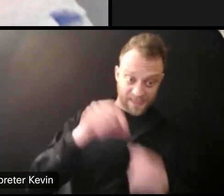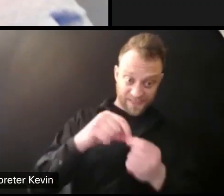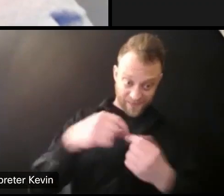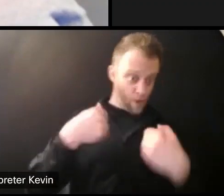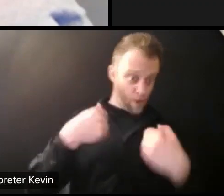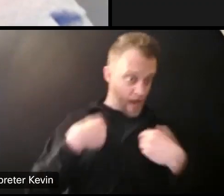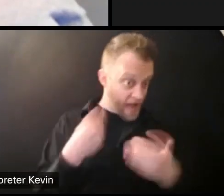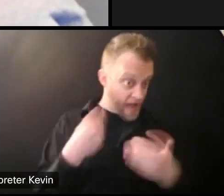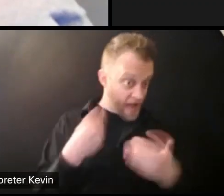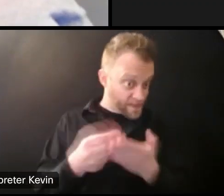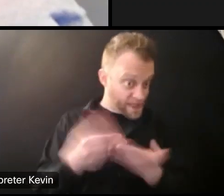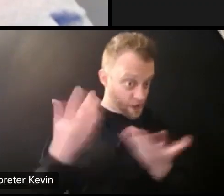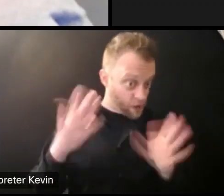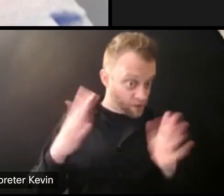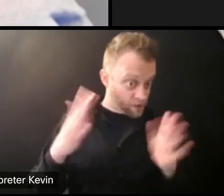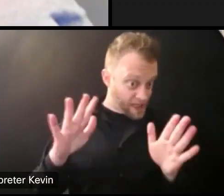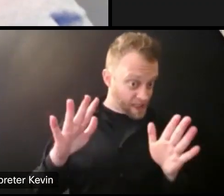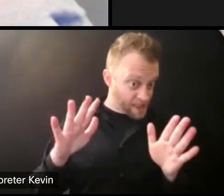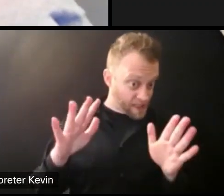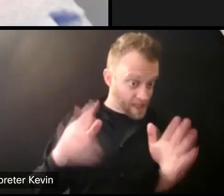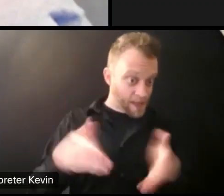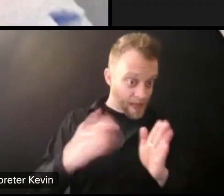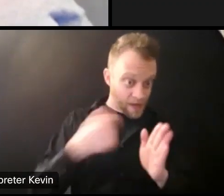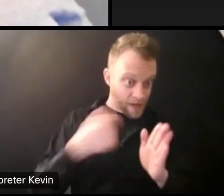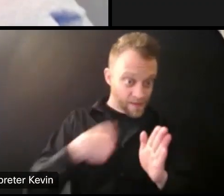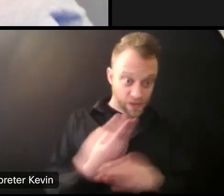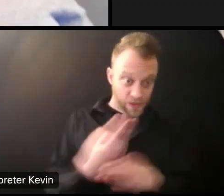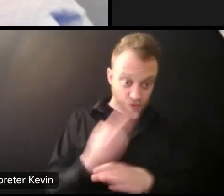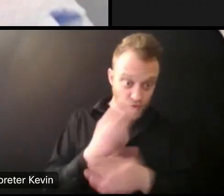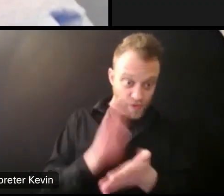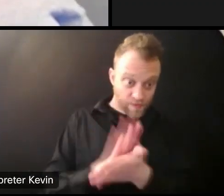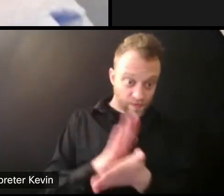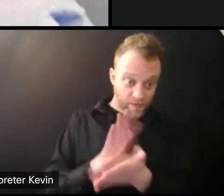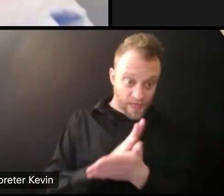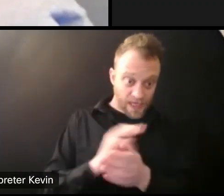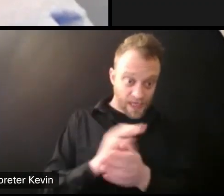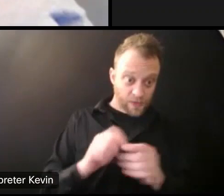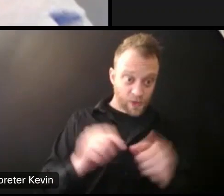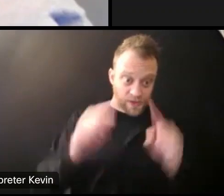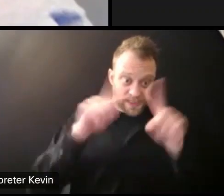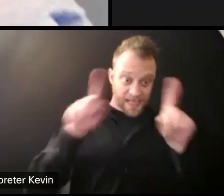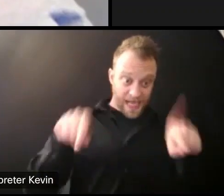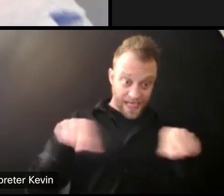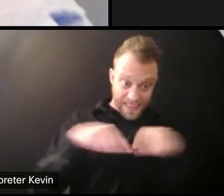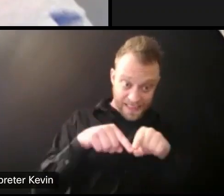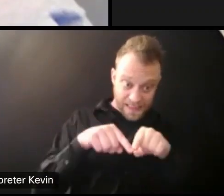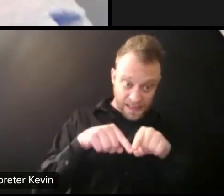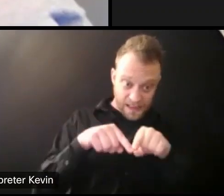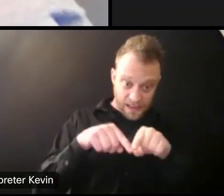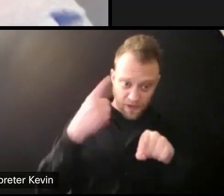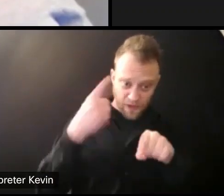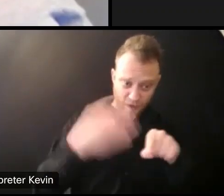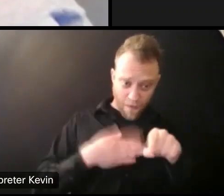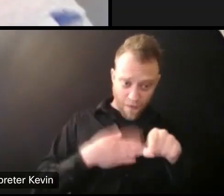like signs in my area for our members, I mean our neighbors, to check out what's going on? (Boese)